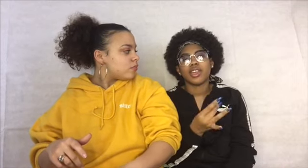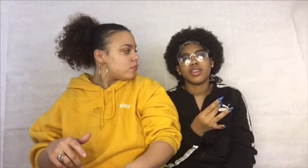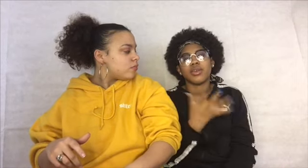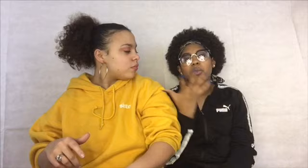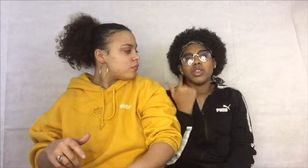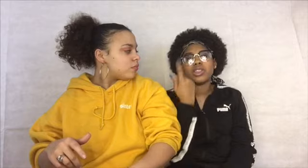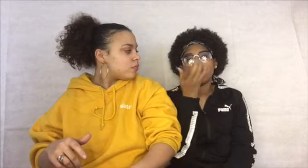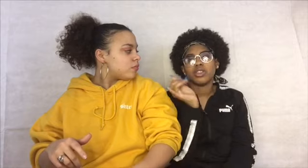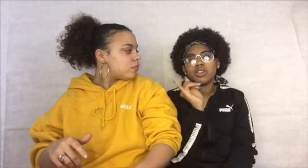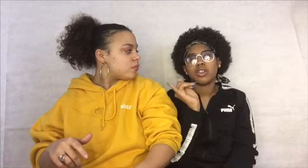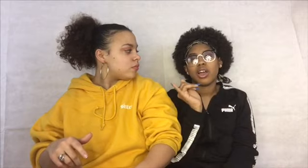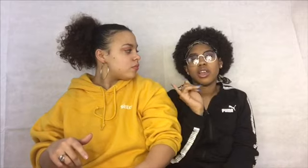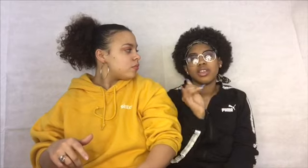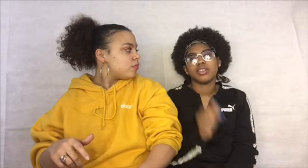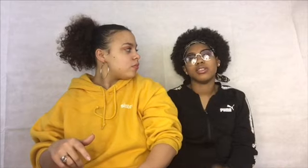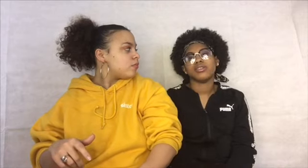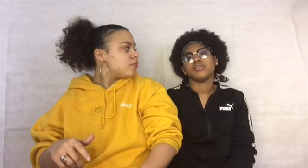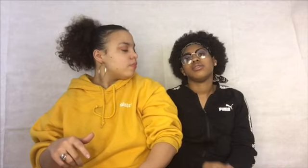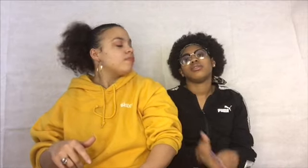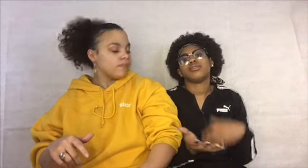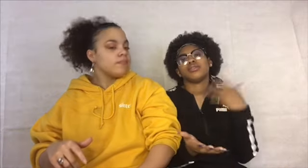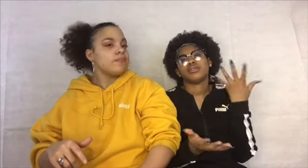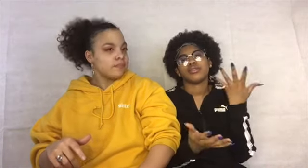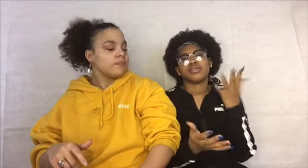what they look like